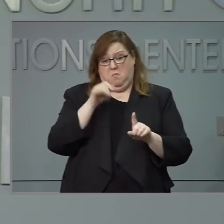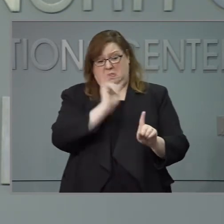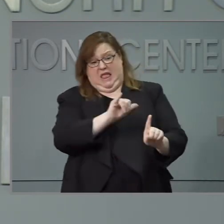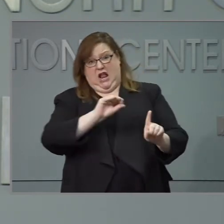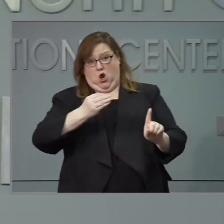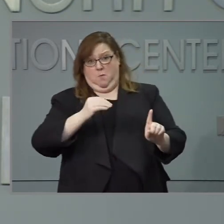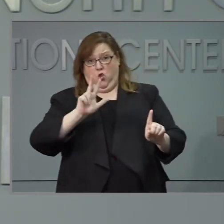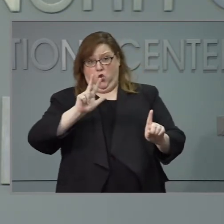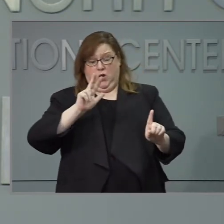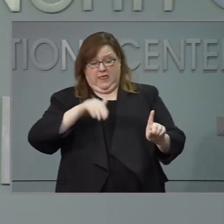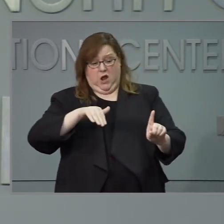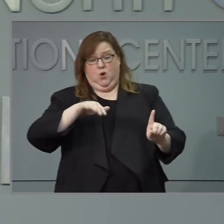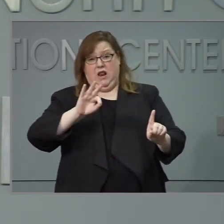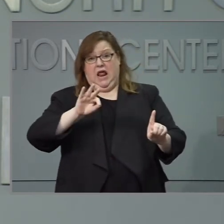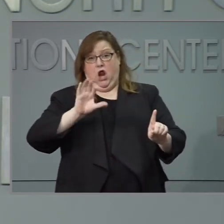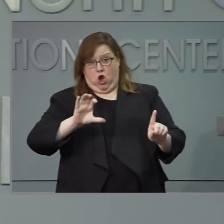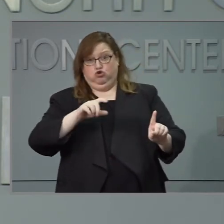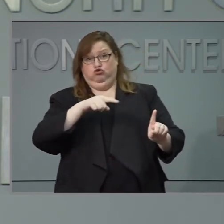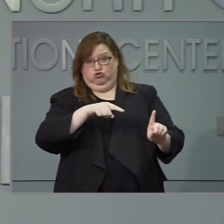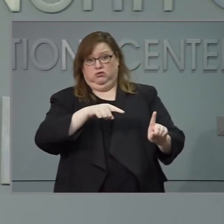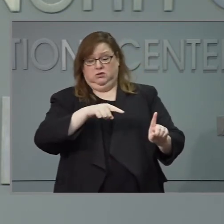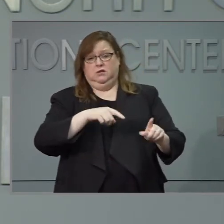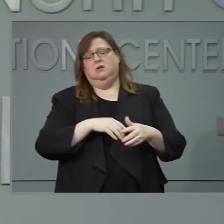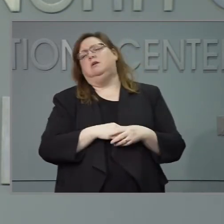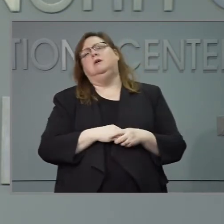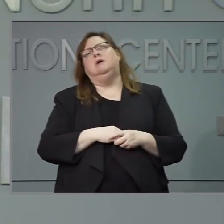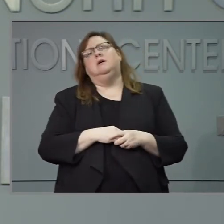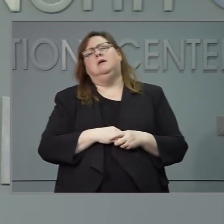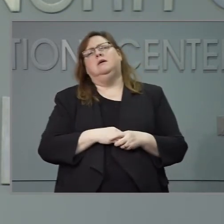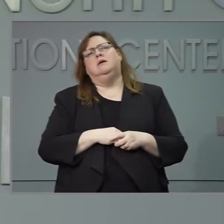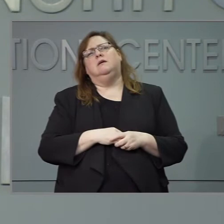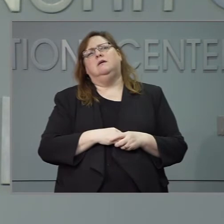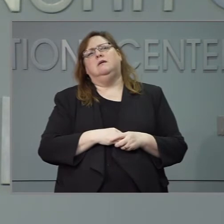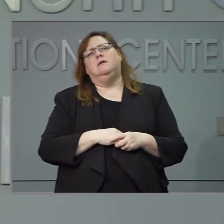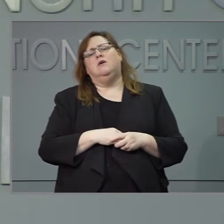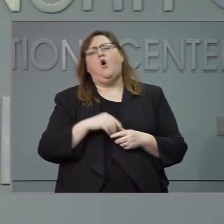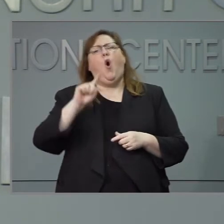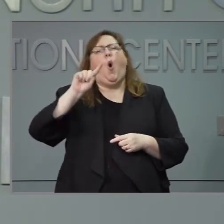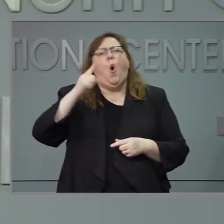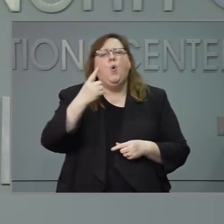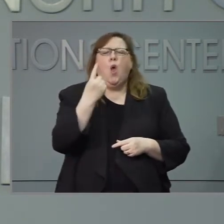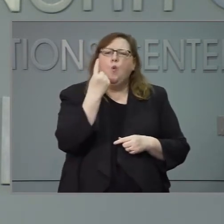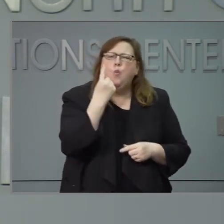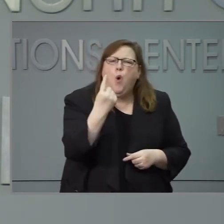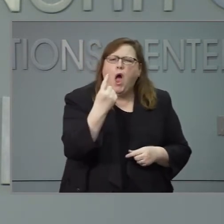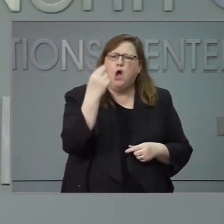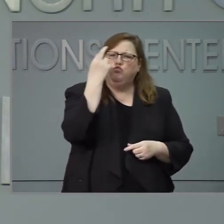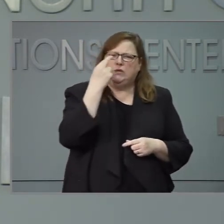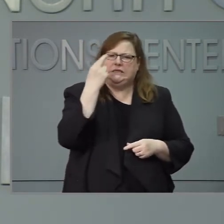QUE LA JUNTA EDUCATIVA LO APRUEBE. SABEMOS QUE LOS NIÑOS DISCAPACITADOS NECESITAN ATENCIÓN Y UNA DE LAS RAZONES